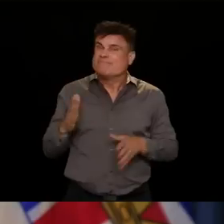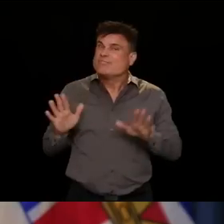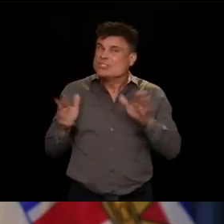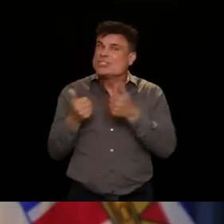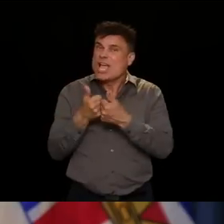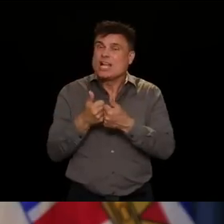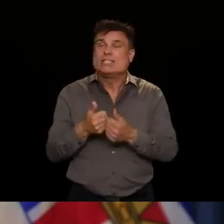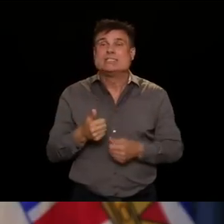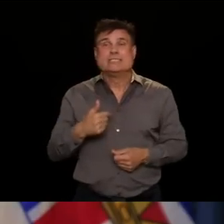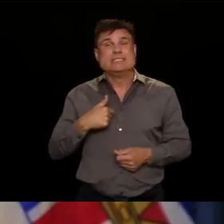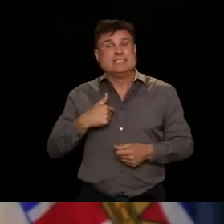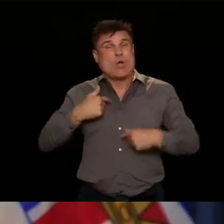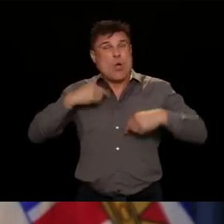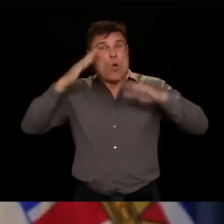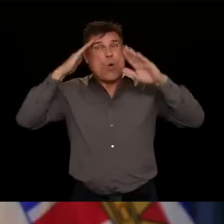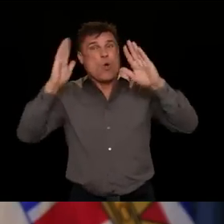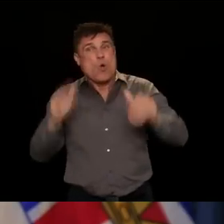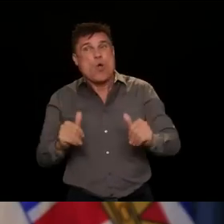relatively confident that they won't spread it